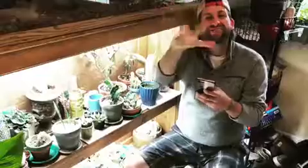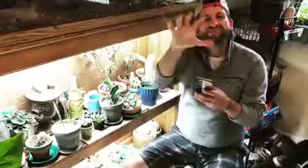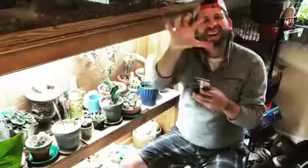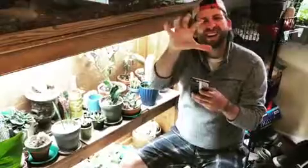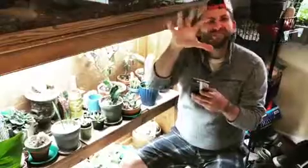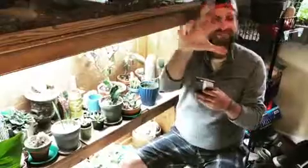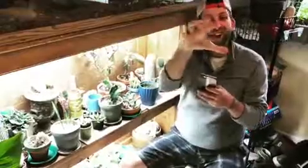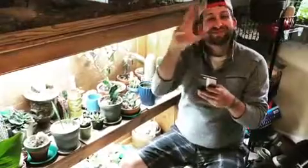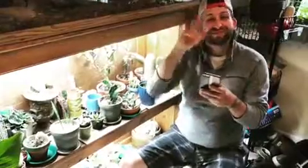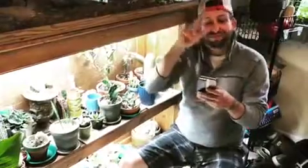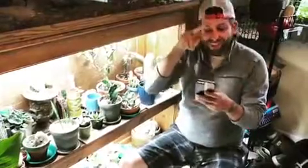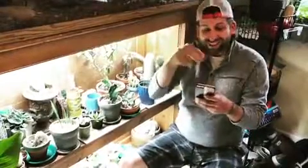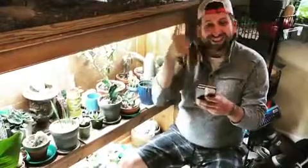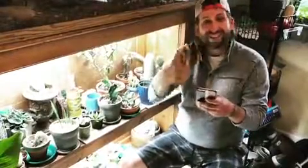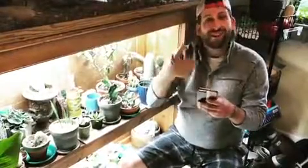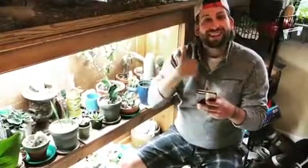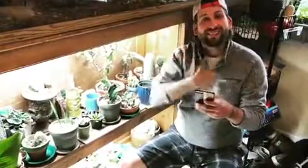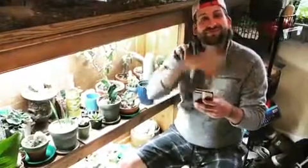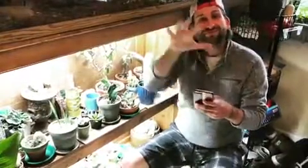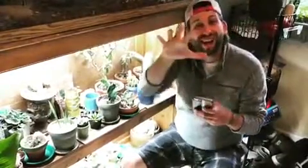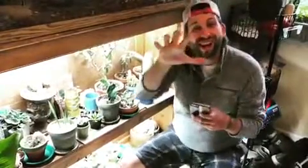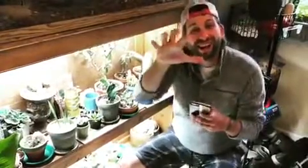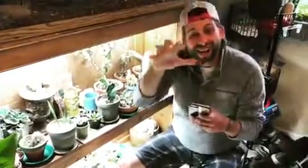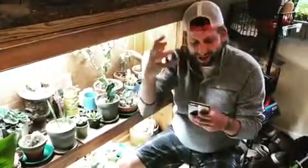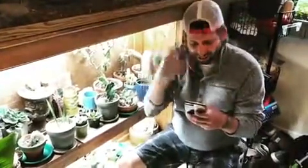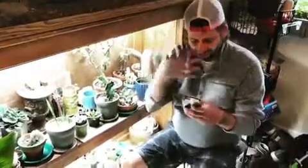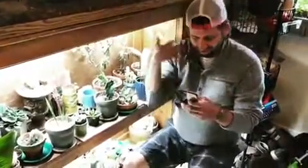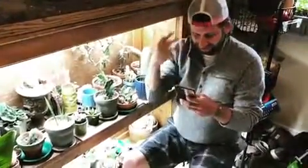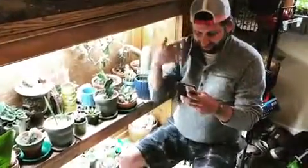Z: 500! We have 500 likes! OMG!